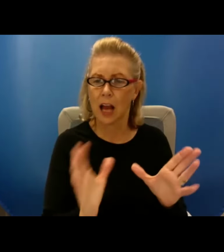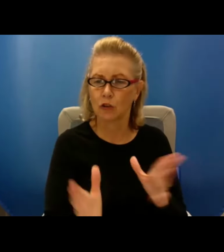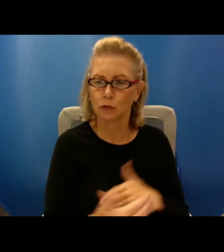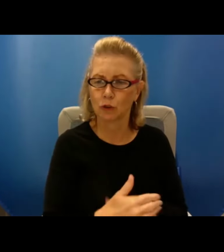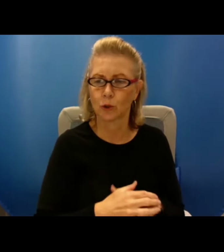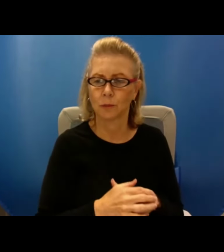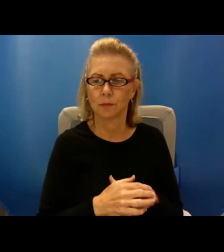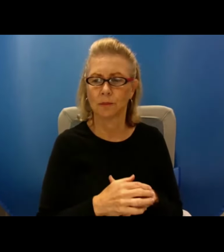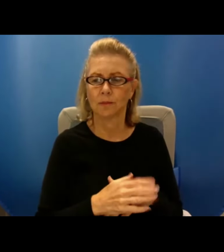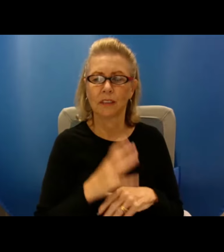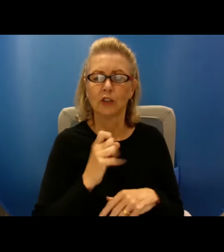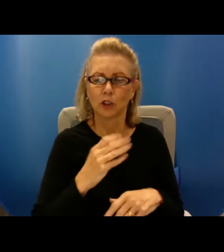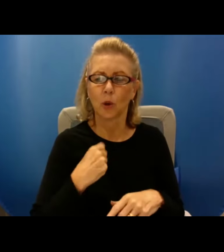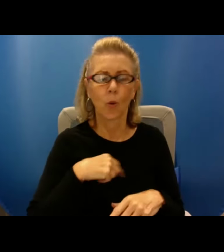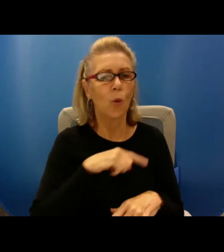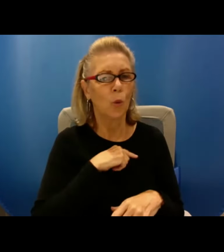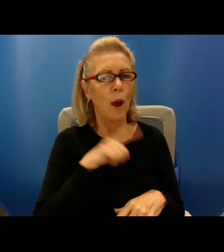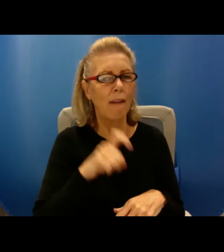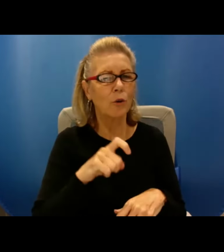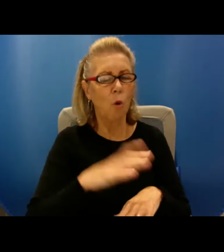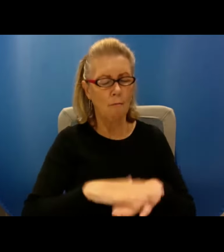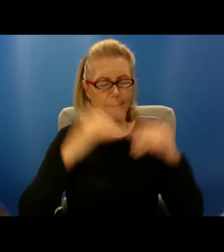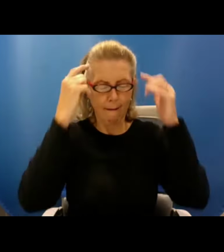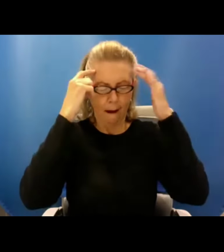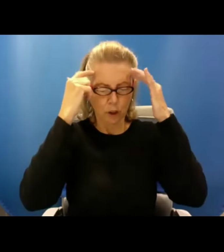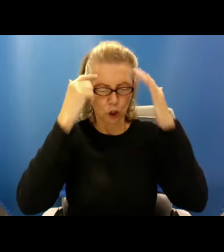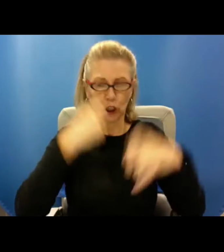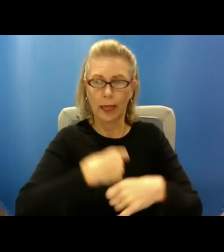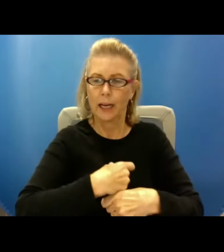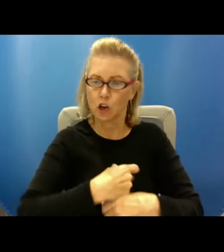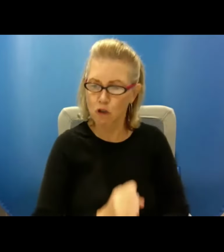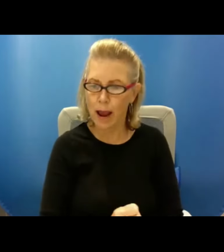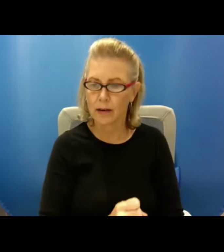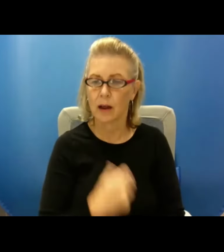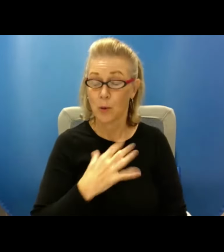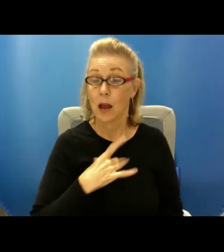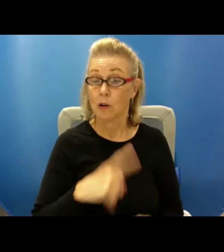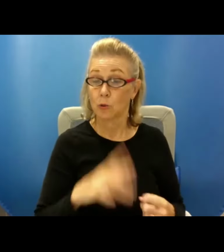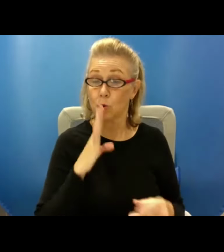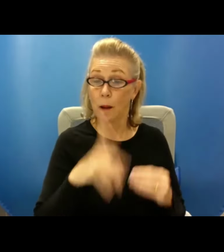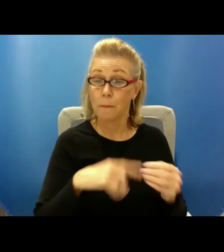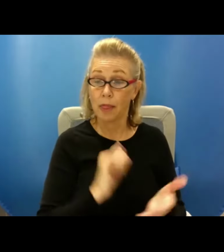consciously create. So, I would like to talk about it and, but before I go on, I would like to do the